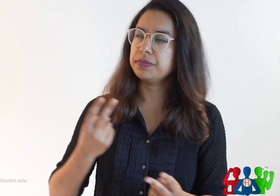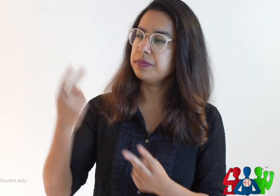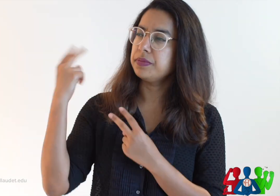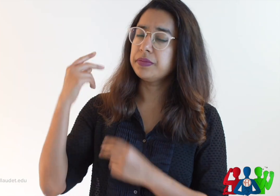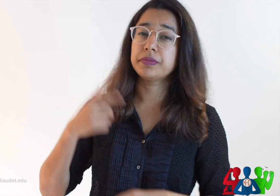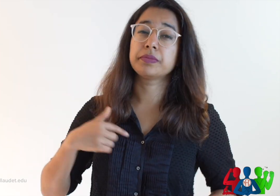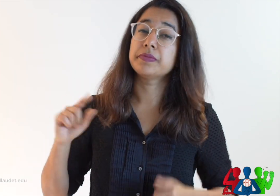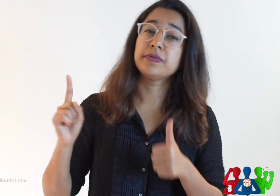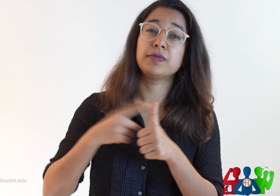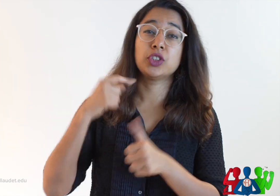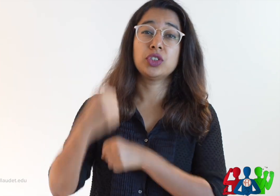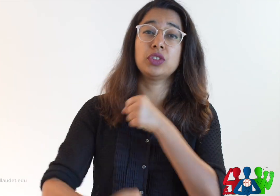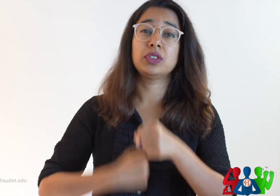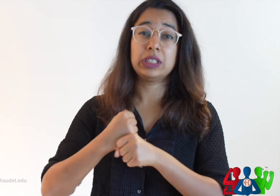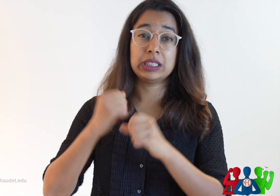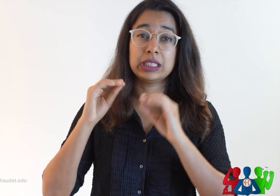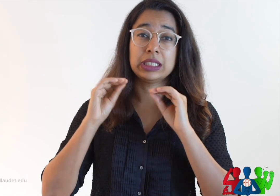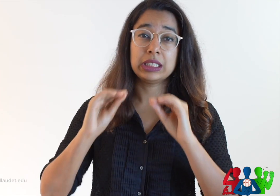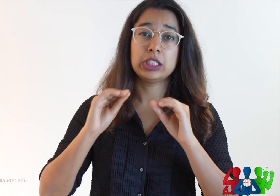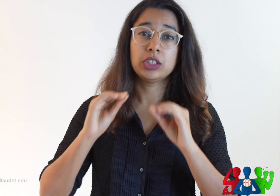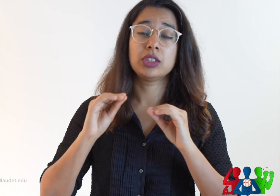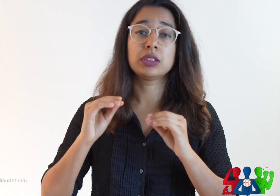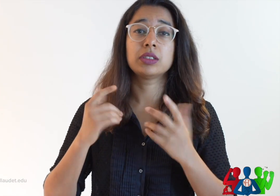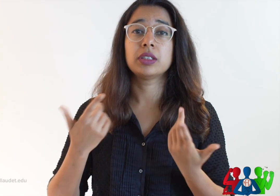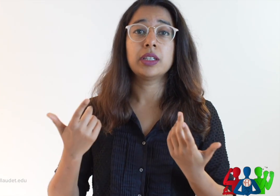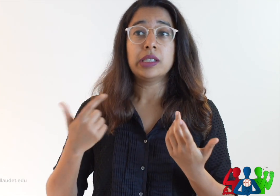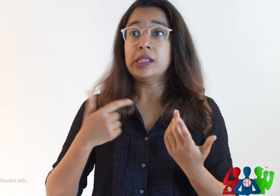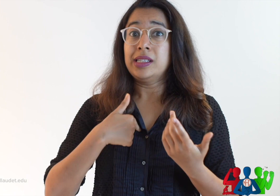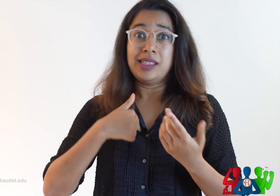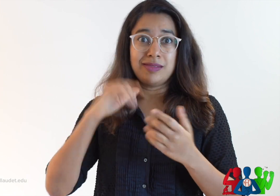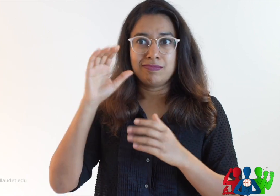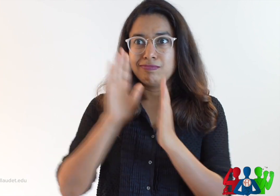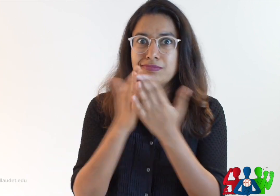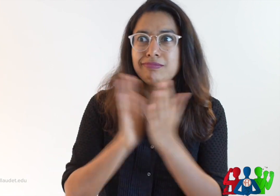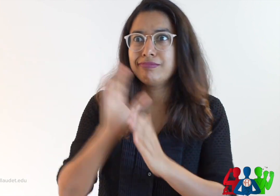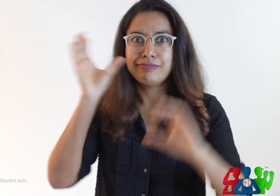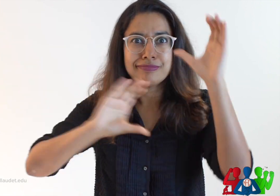By picking standard heroes and holidays, we continue to marginalize these students.